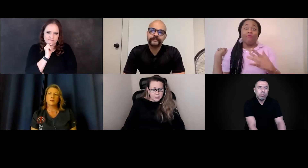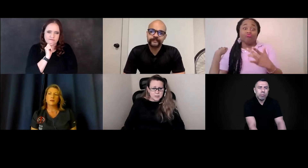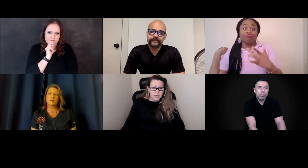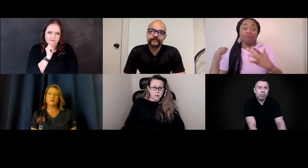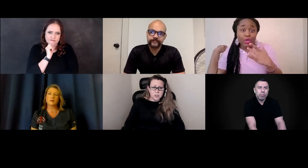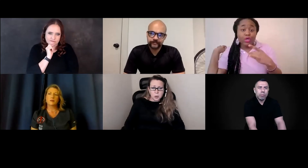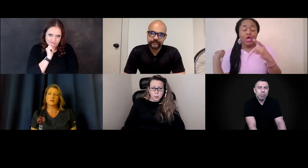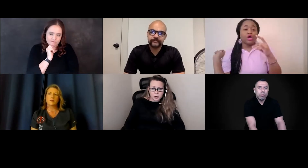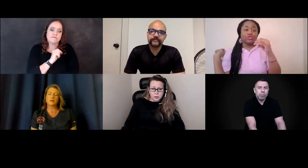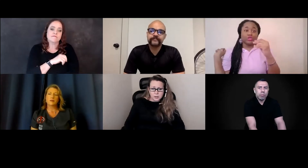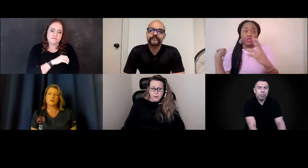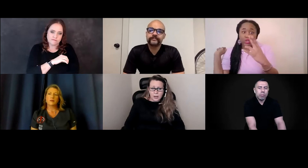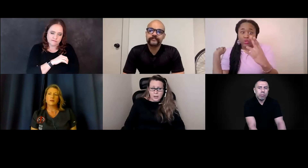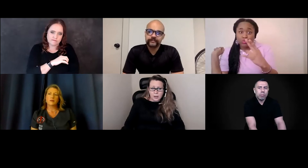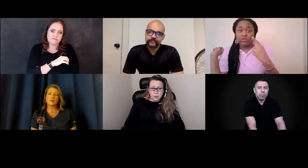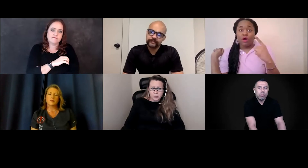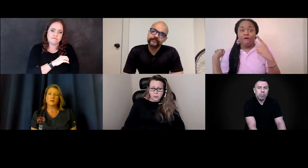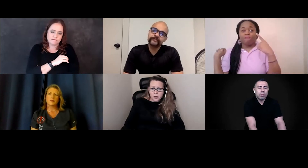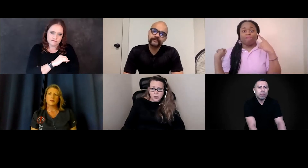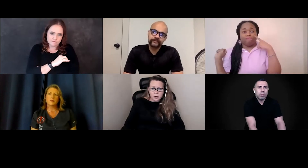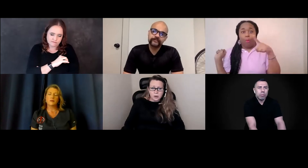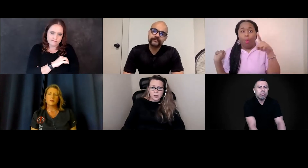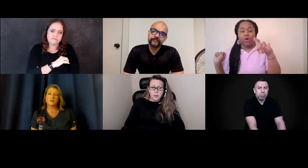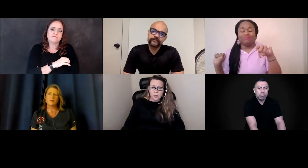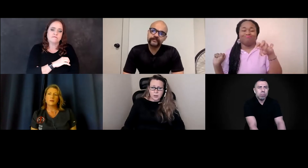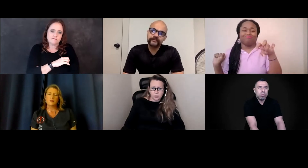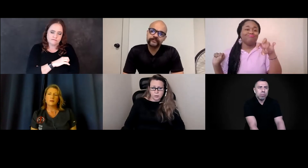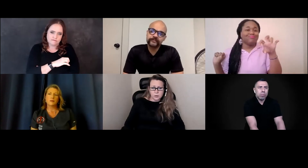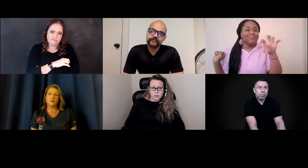the interpreters that I prefer that we use.